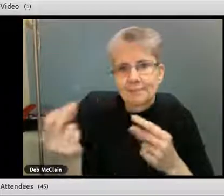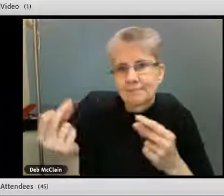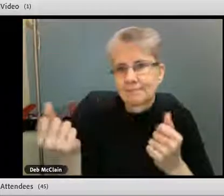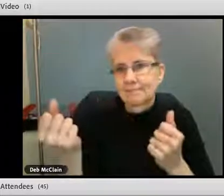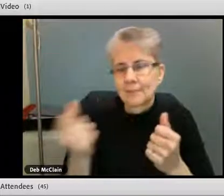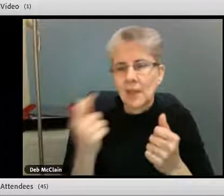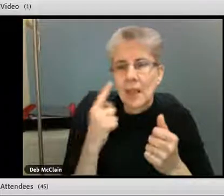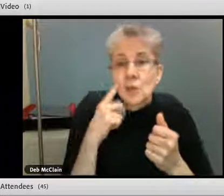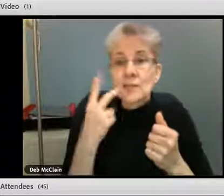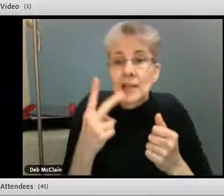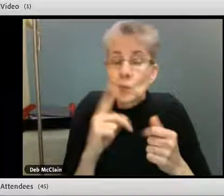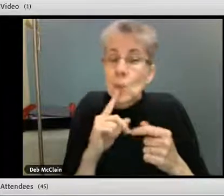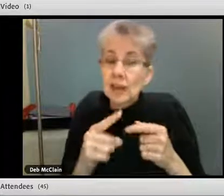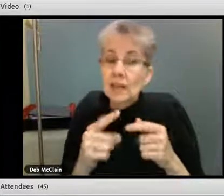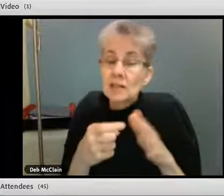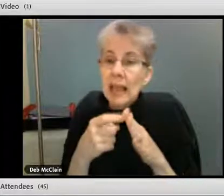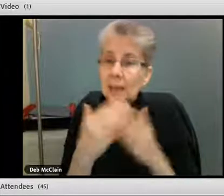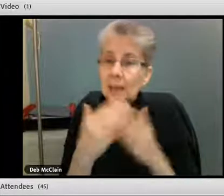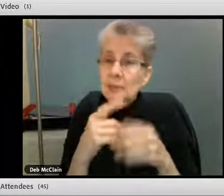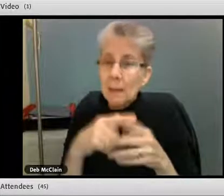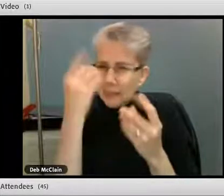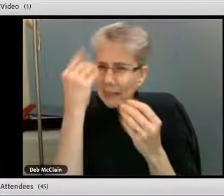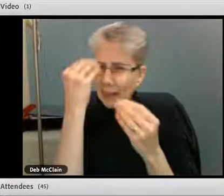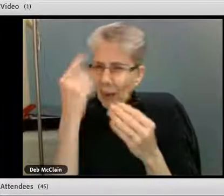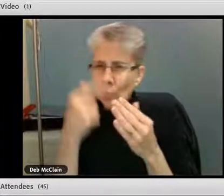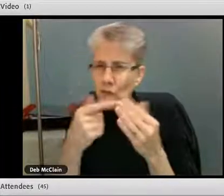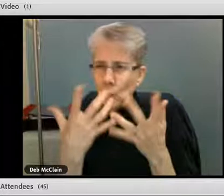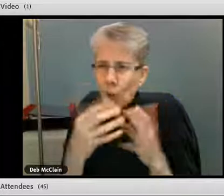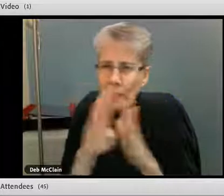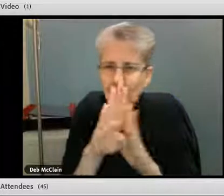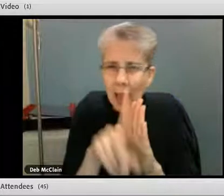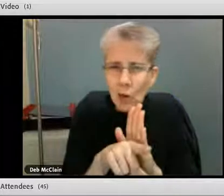thinking about what you want in the background. So my Cook With Diana is here.